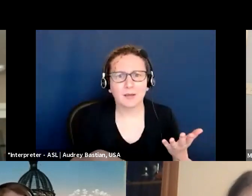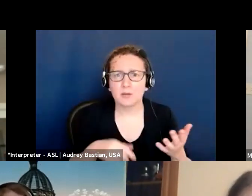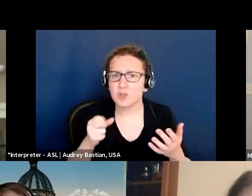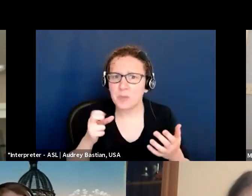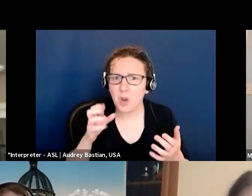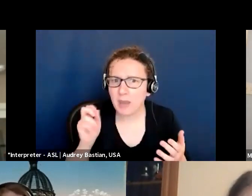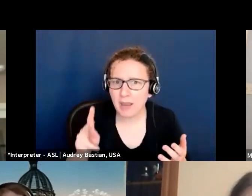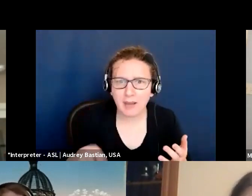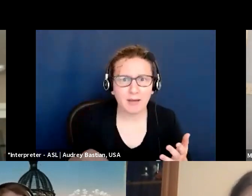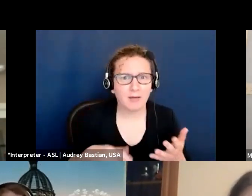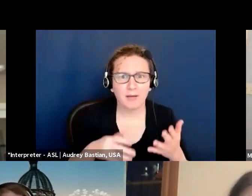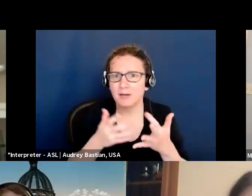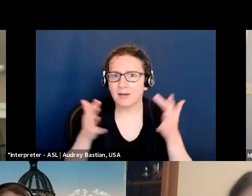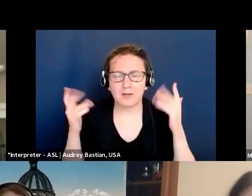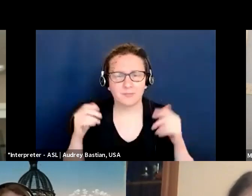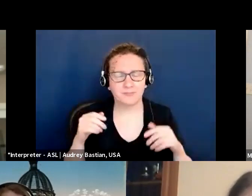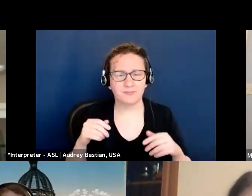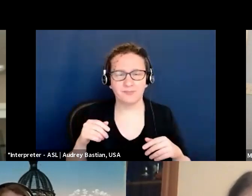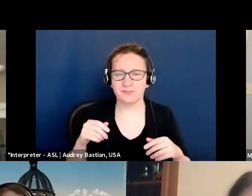like? Were you okay and everything? And I'm like, you know, I haven't even made it